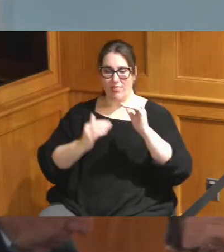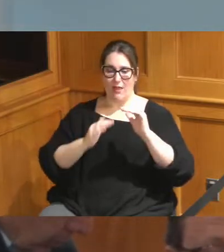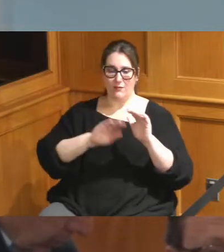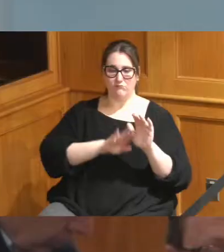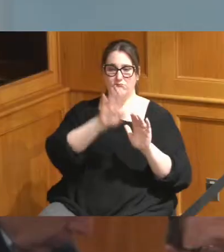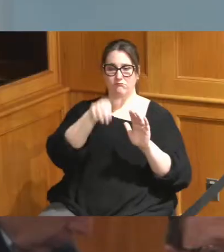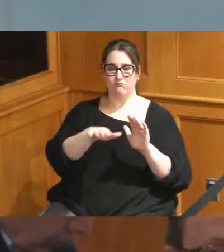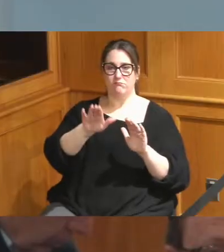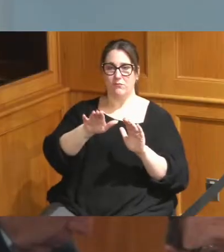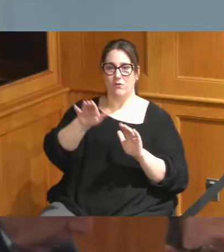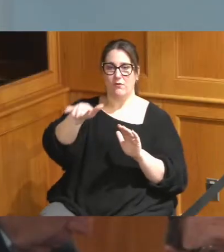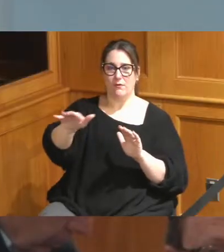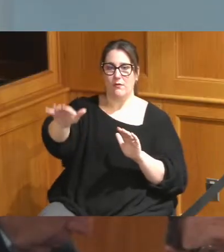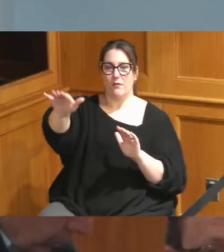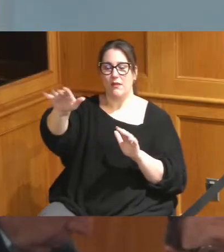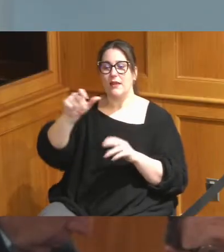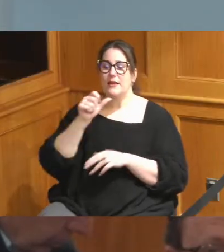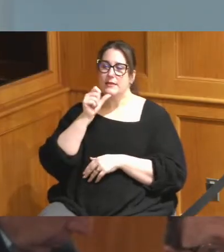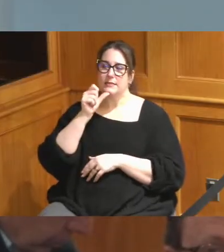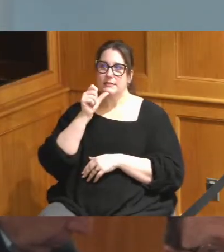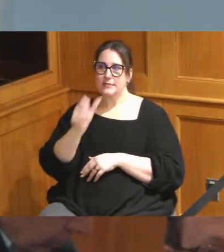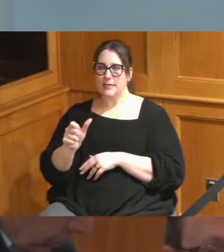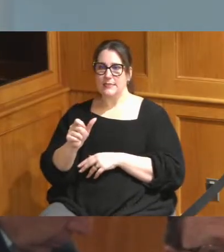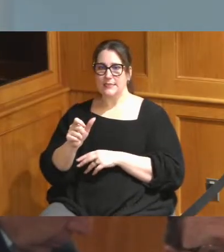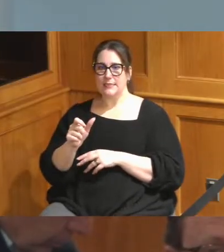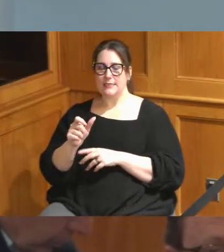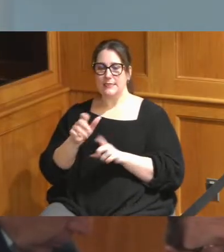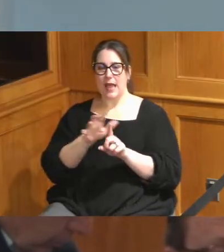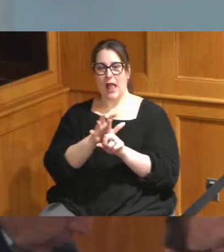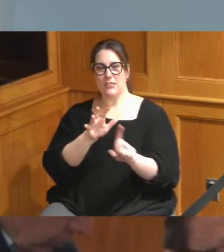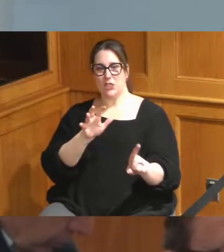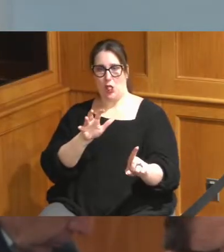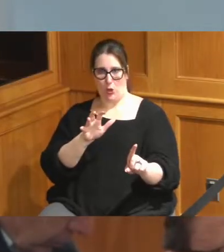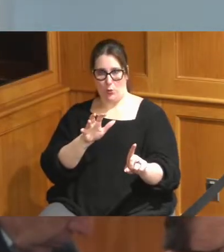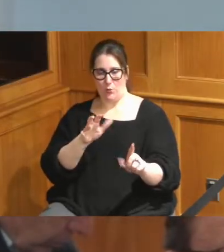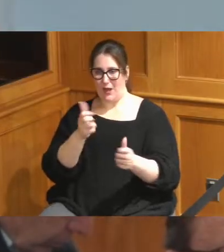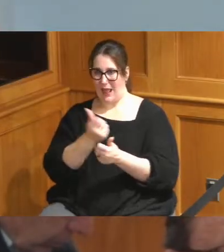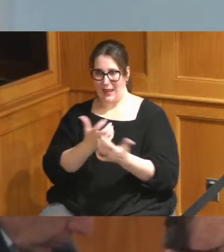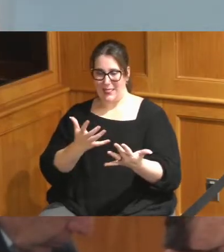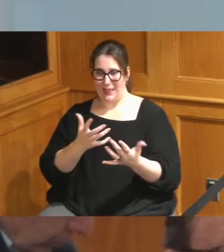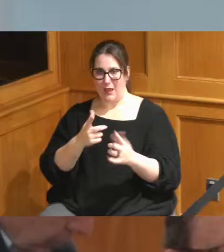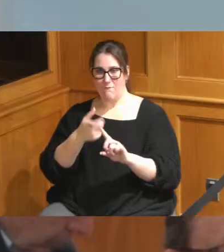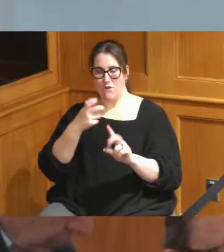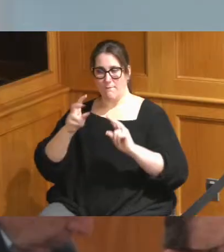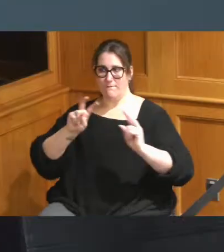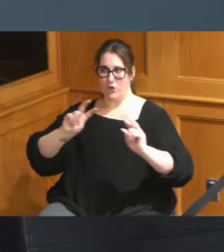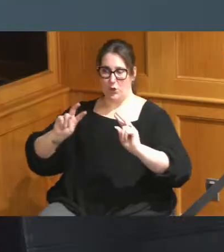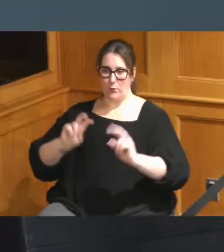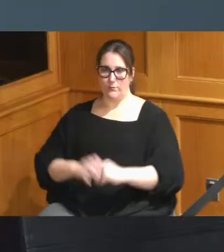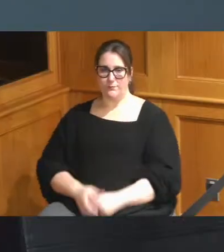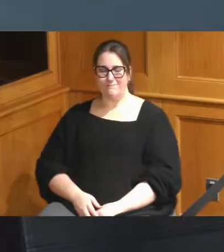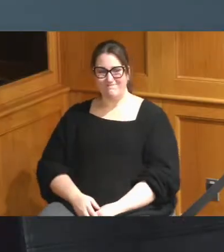like it can enable it does not preclude views from elsewhere. I don't know. I'm just of the opinion